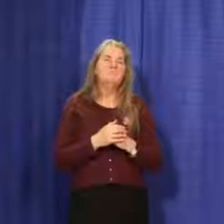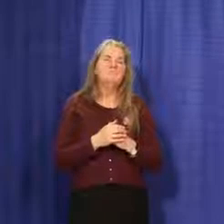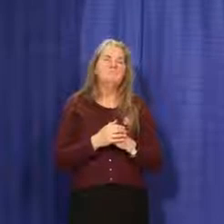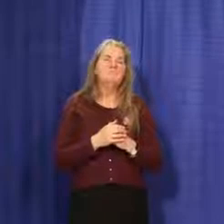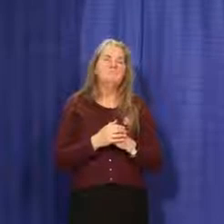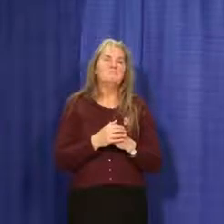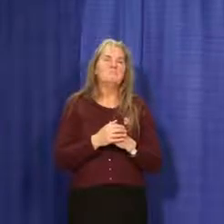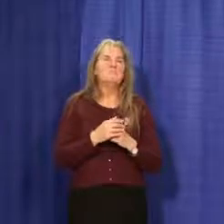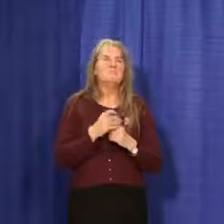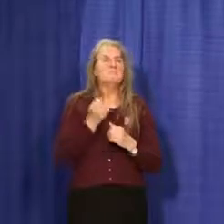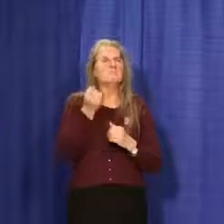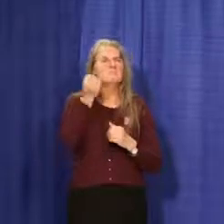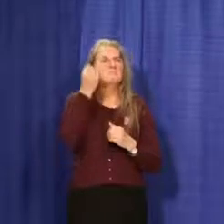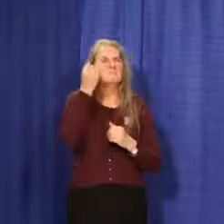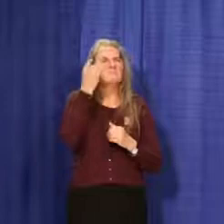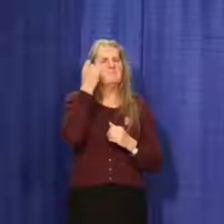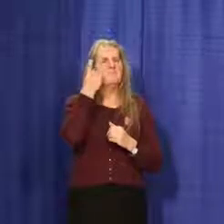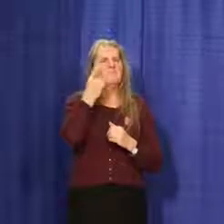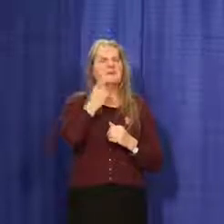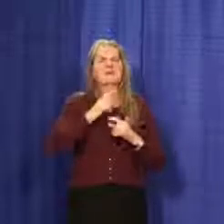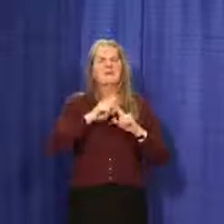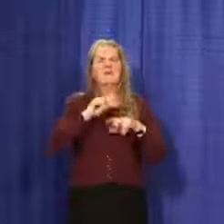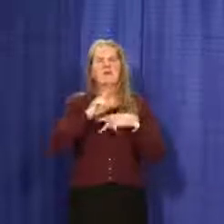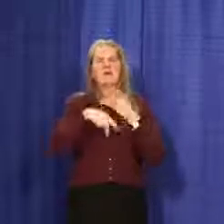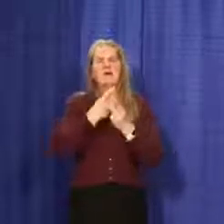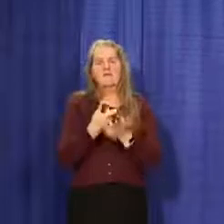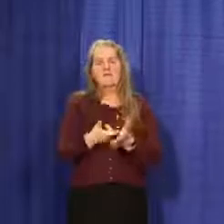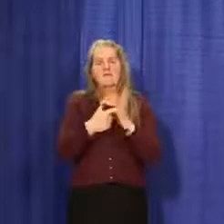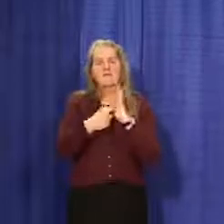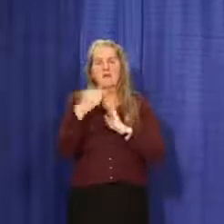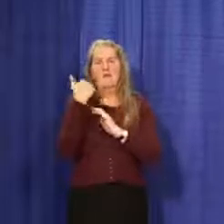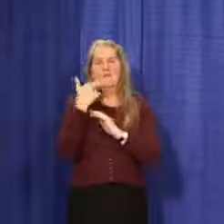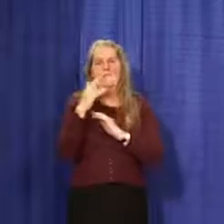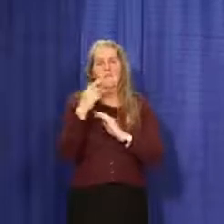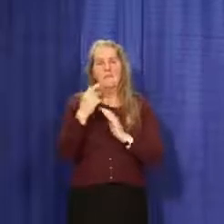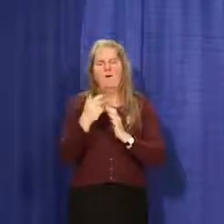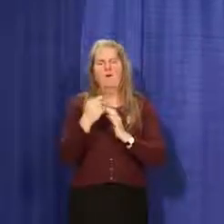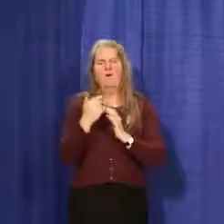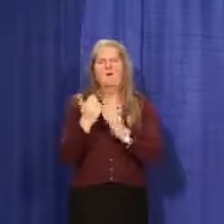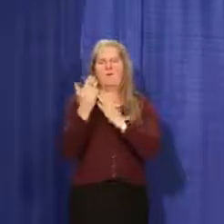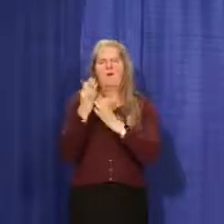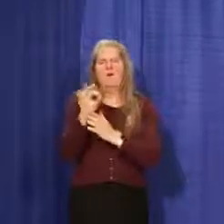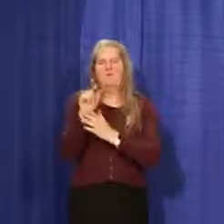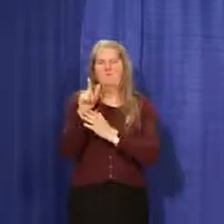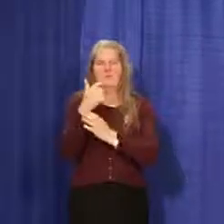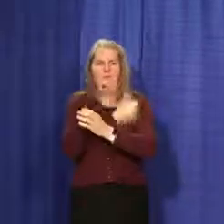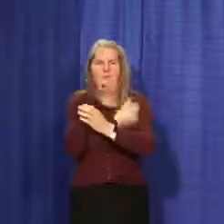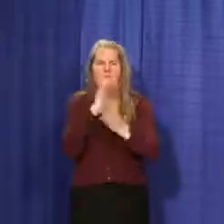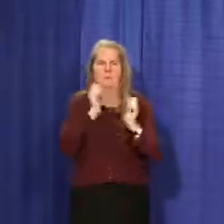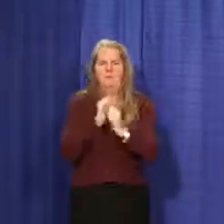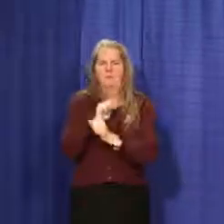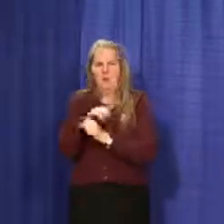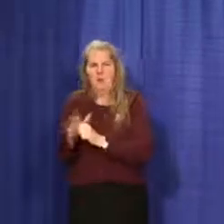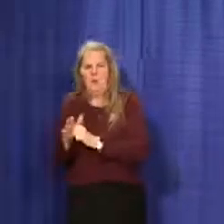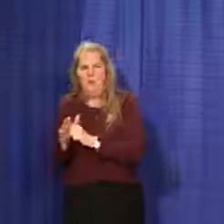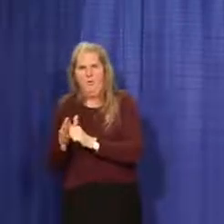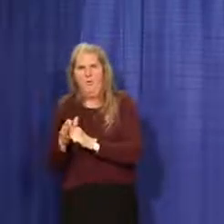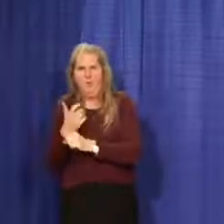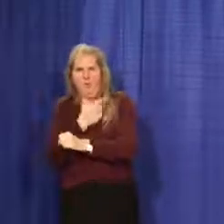different levels of criteria needed to be able to be an immunization provider for influenza. So I will say, I can't give you